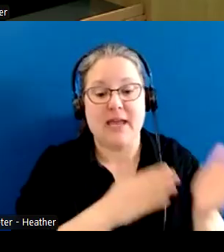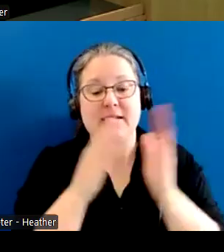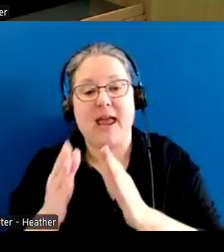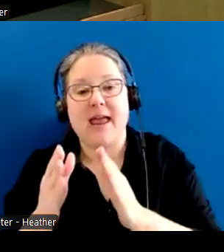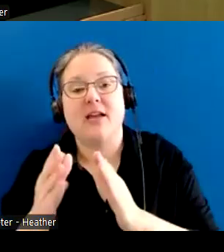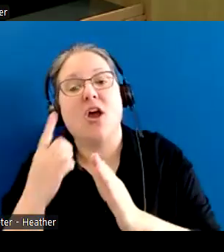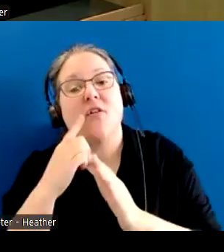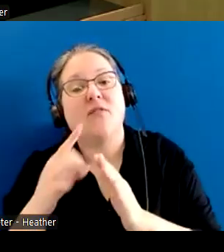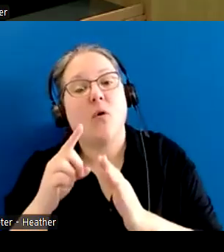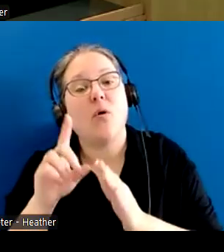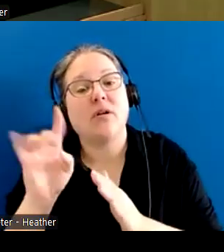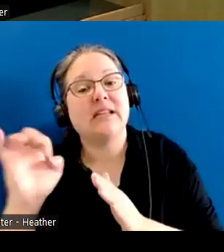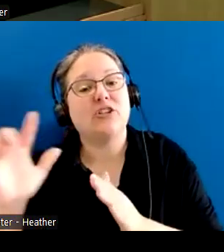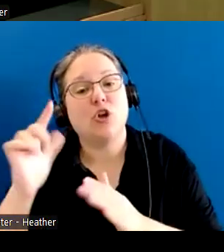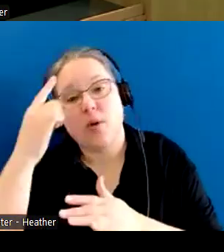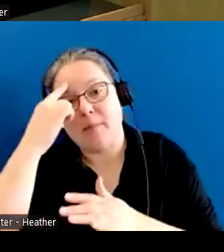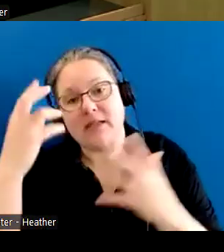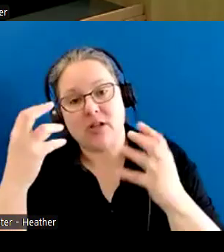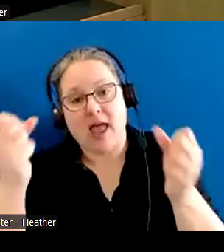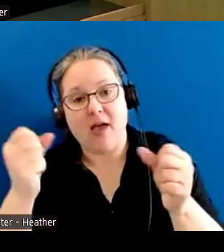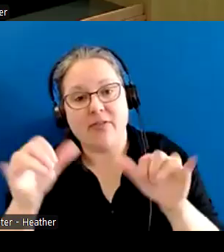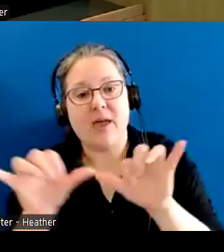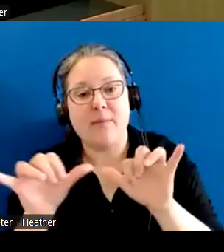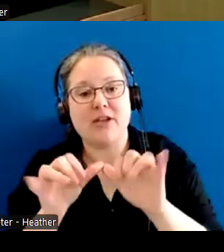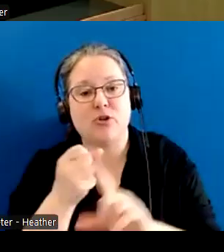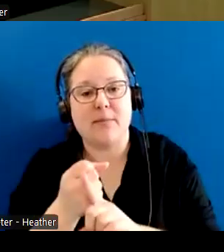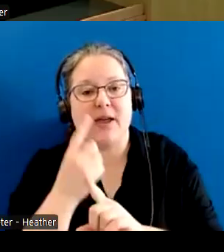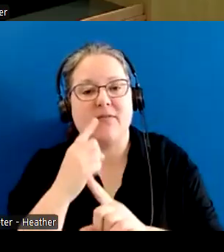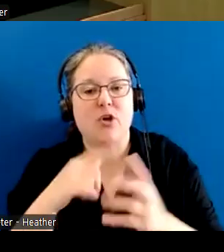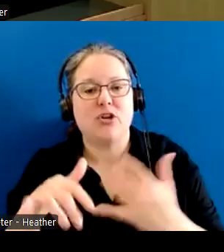mental health and measuring the impact of social determinance of mental health uh of mental health